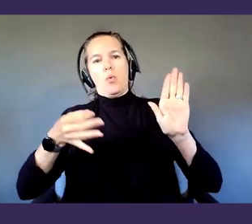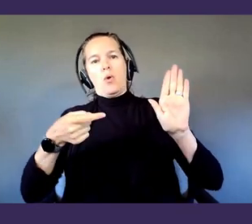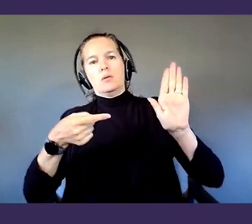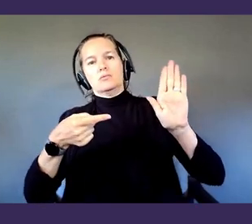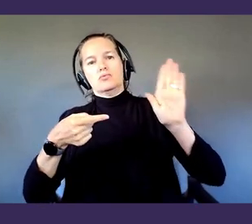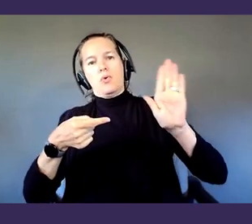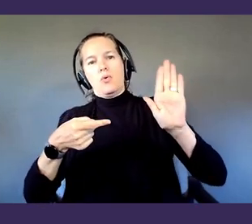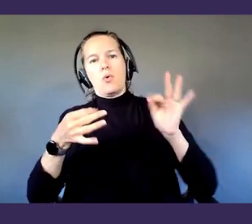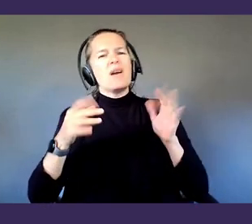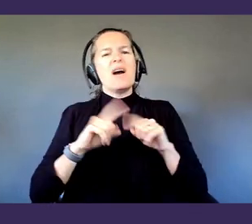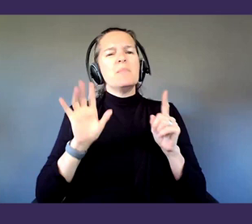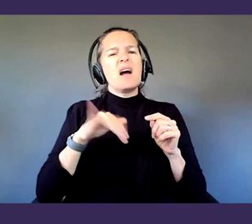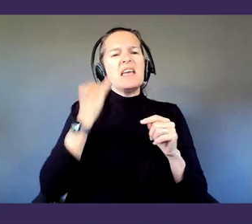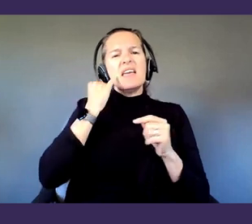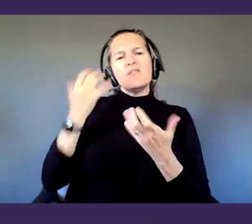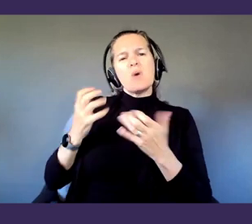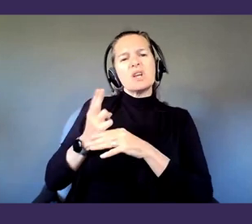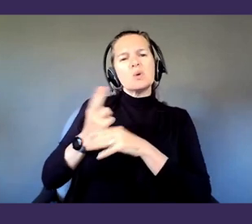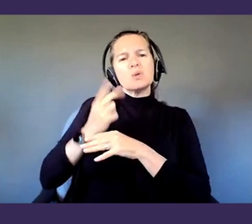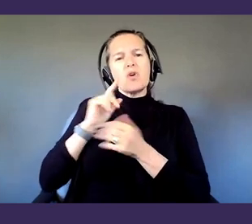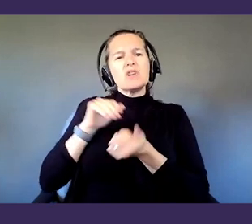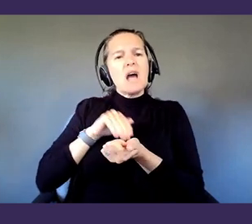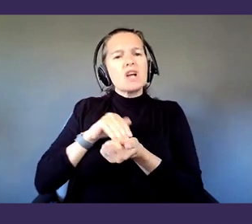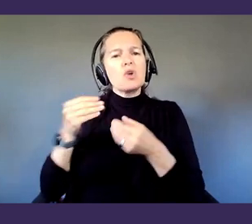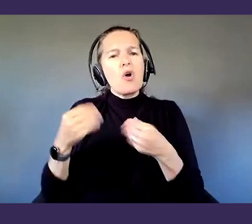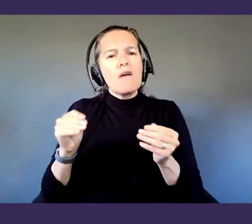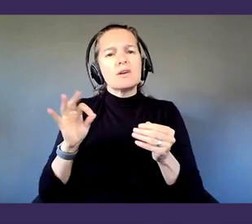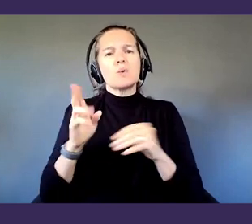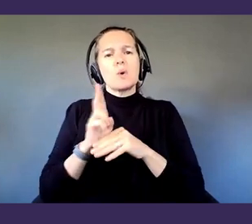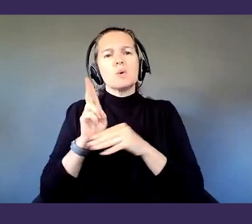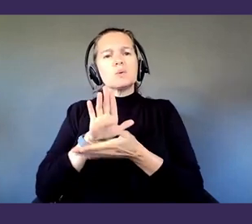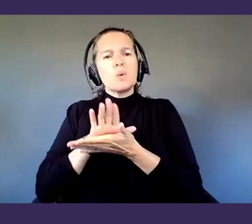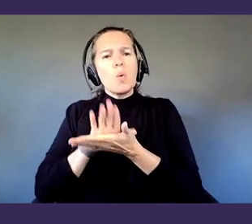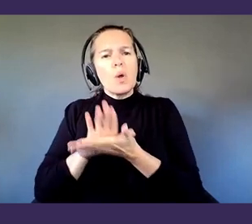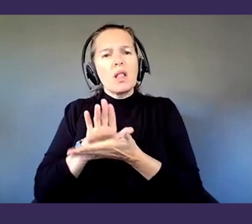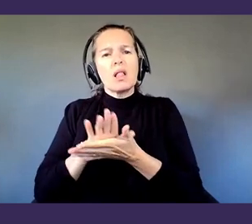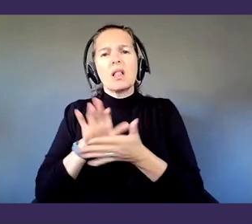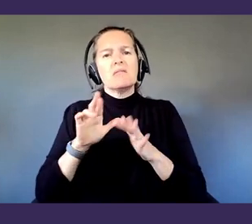say, in a doctor's office or you want to use it at school, you know, you don't have to go to the court